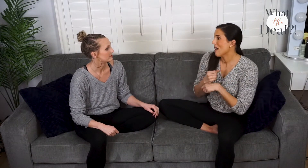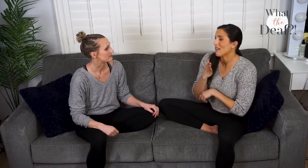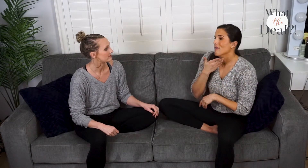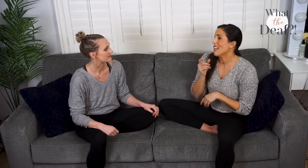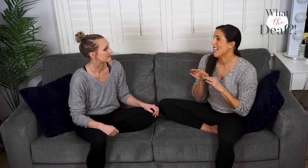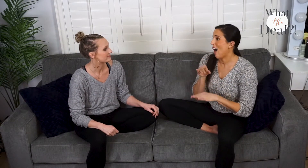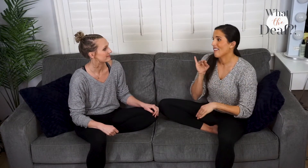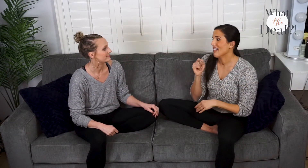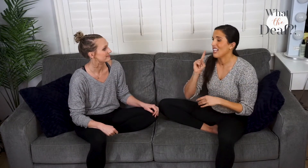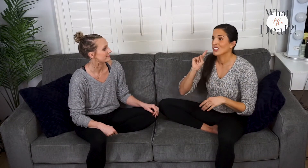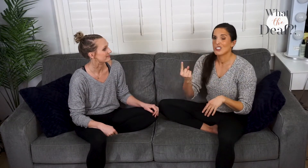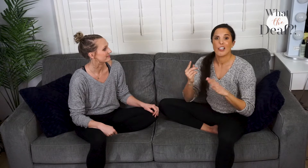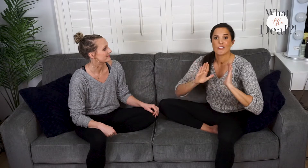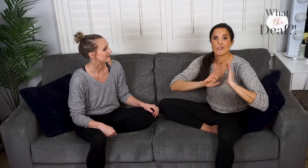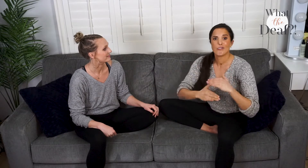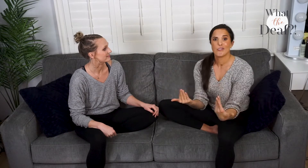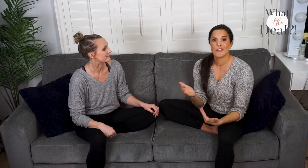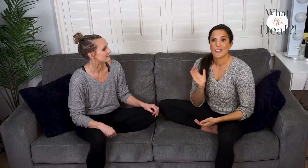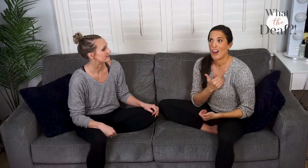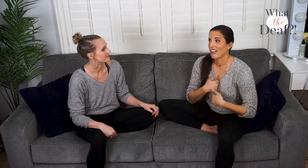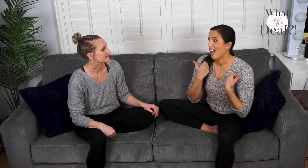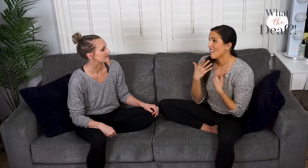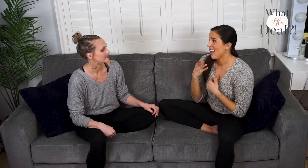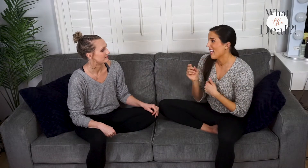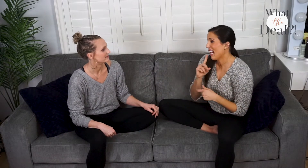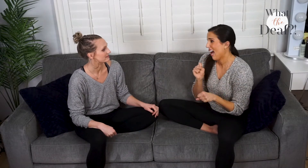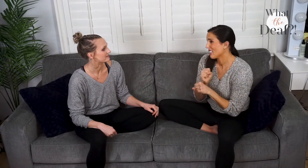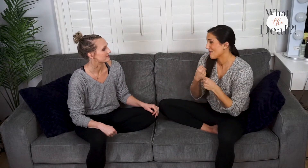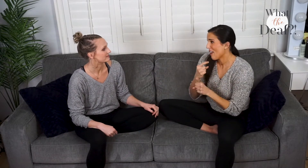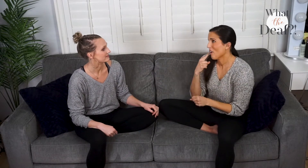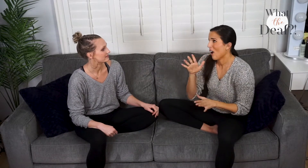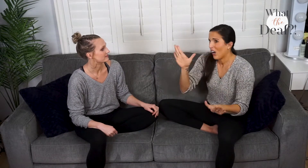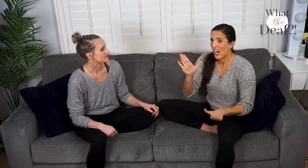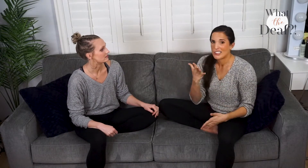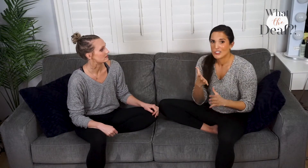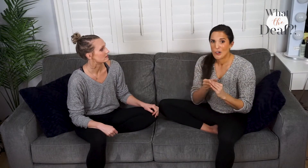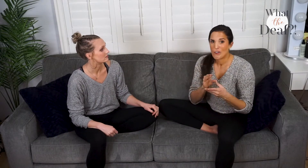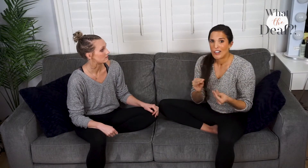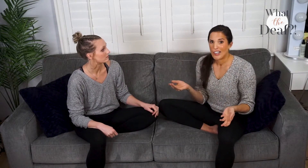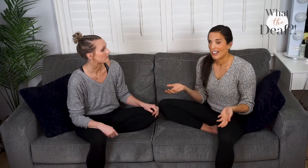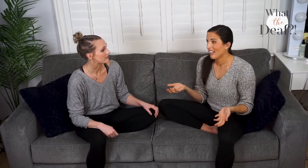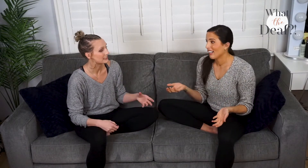We just decided to go ahead and make best out of it and just continue with our lives and it actually made for a great story.